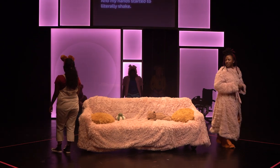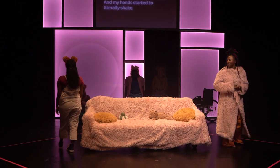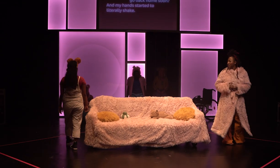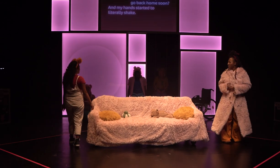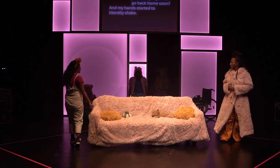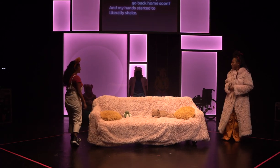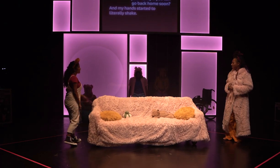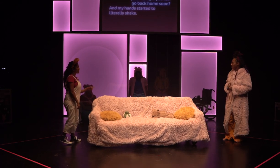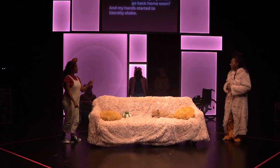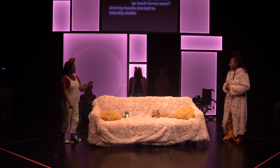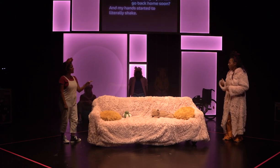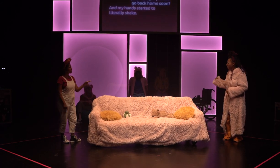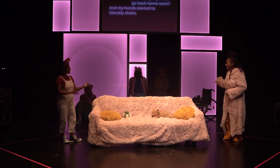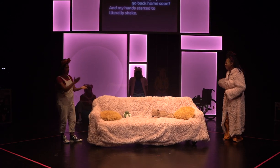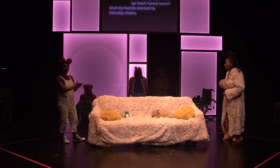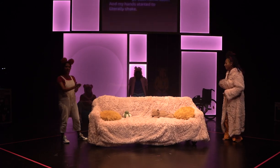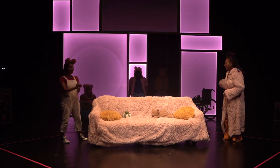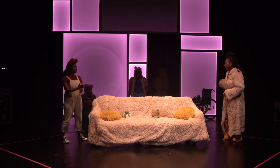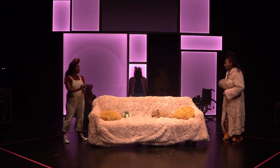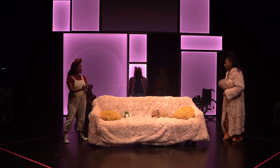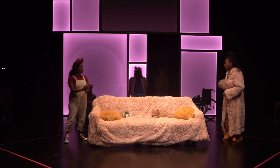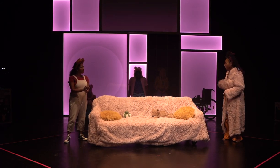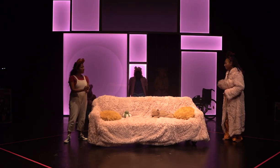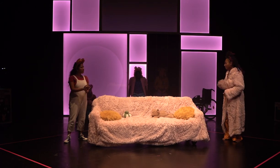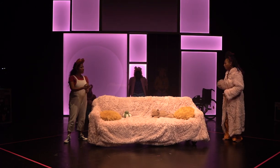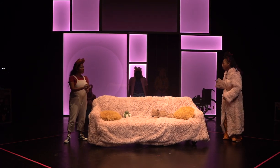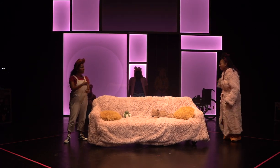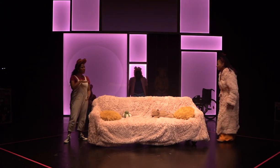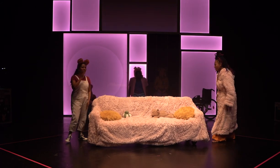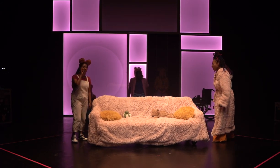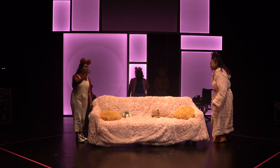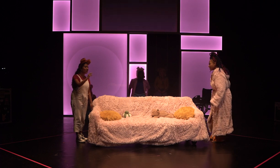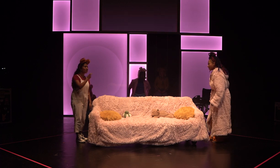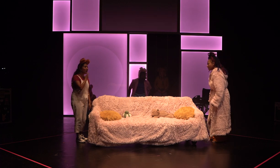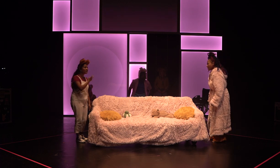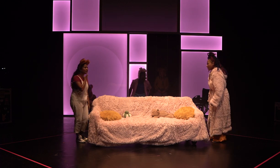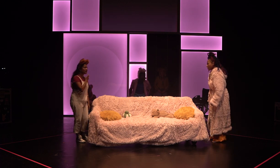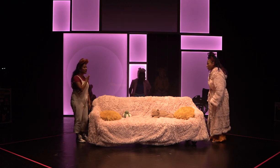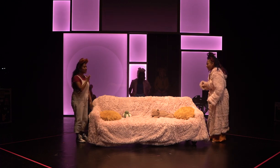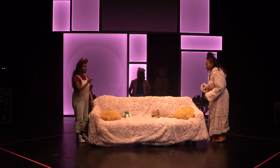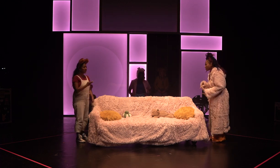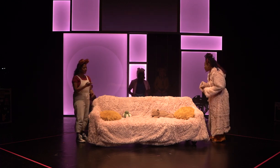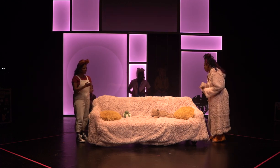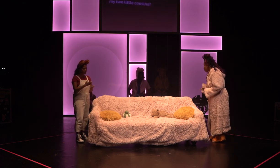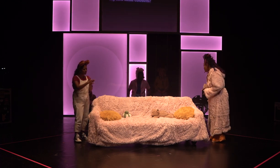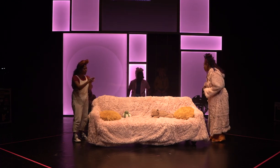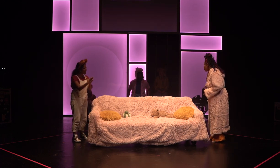Are you serious right now? Contact my auntie? Go back to sharing a room with